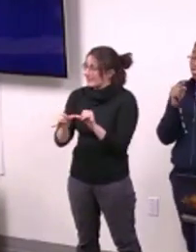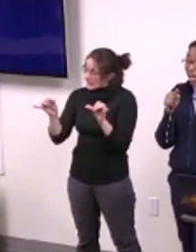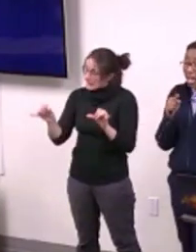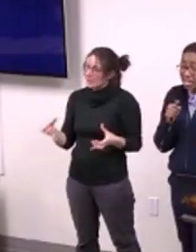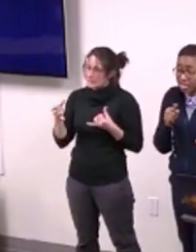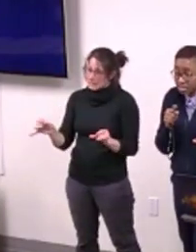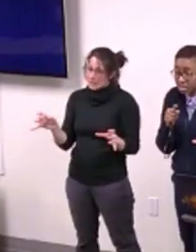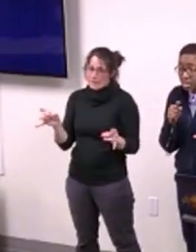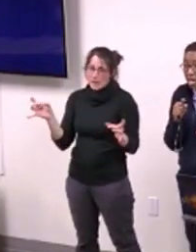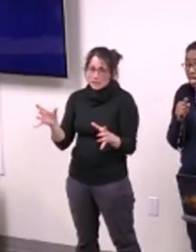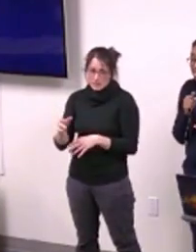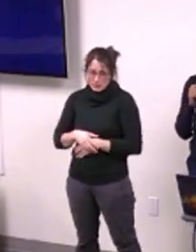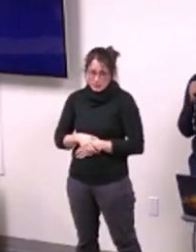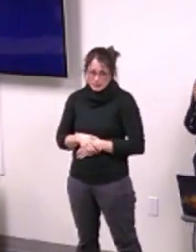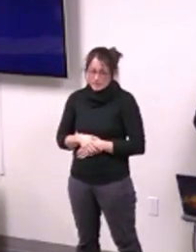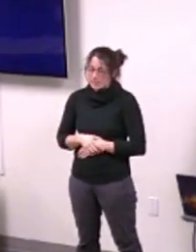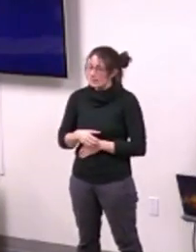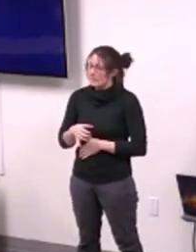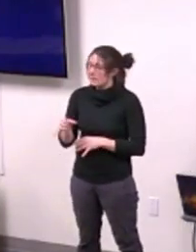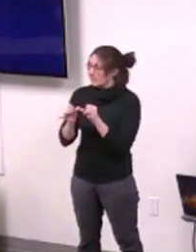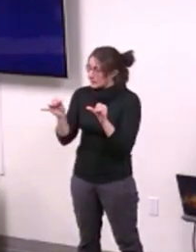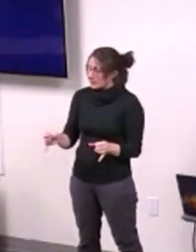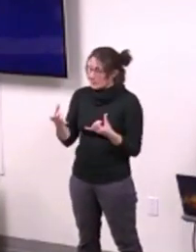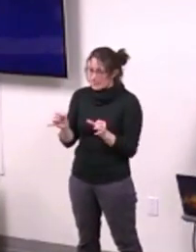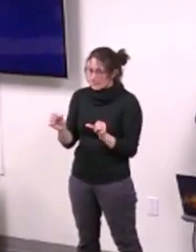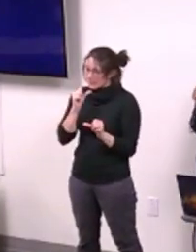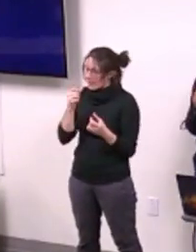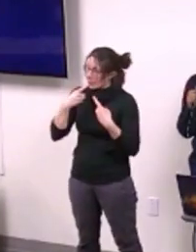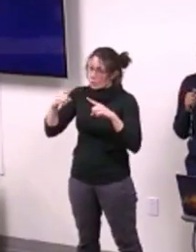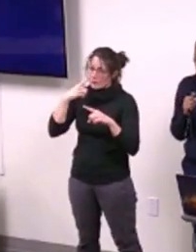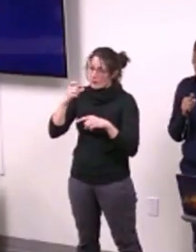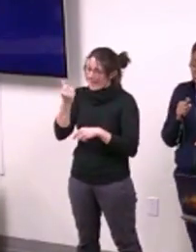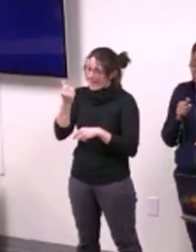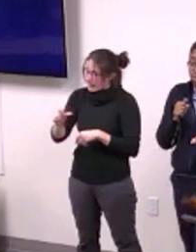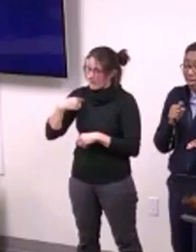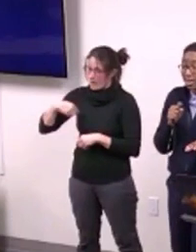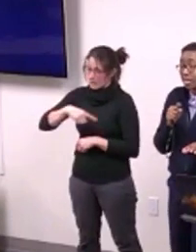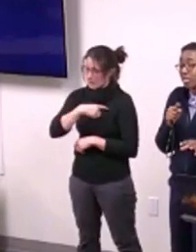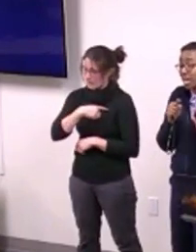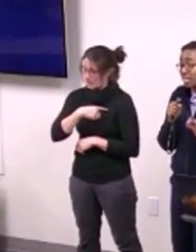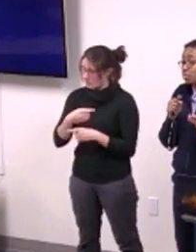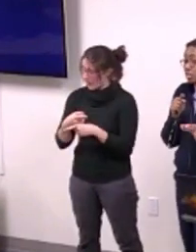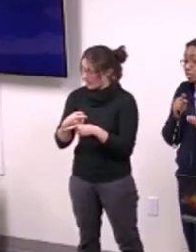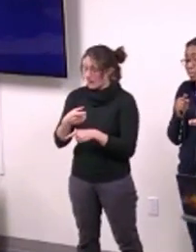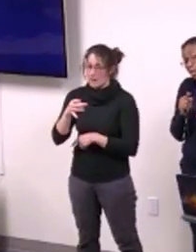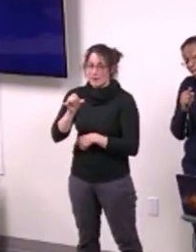And the system is still not going to work for any of us. Right? And that's really important.